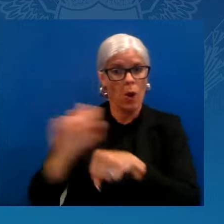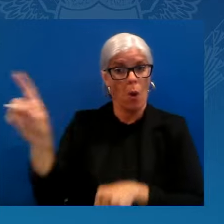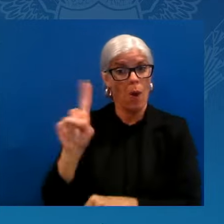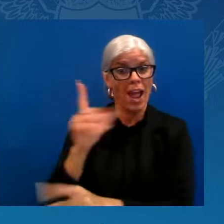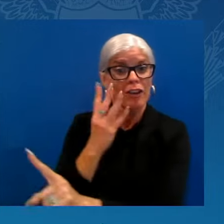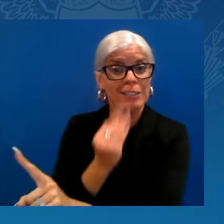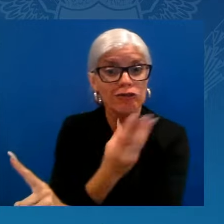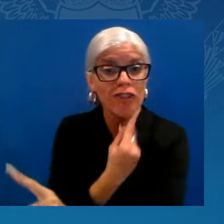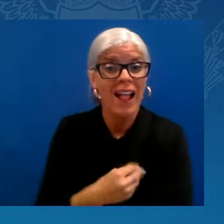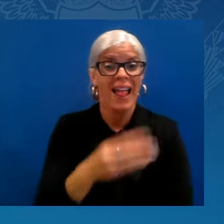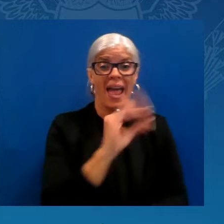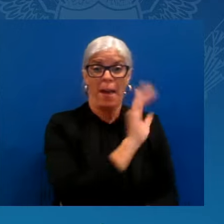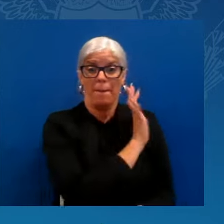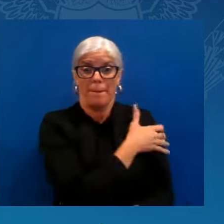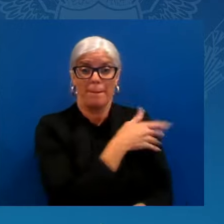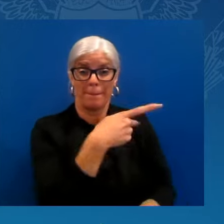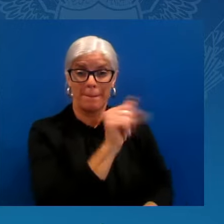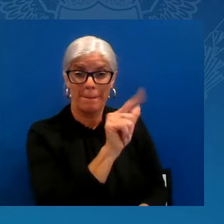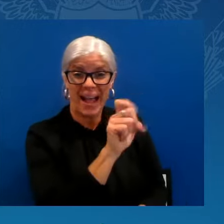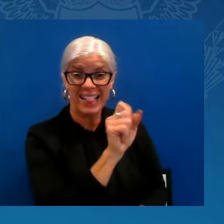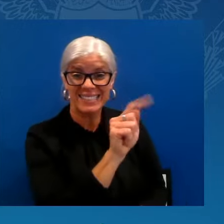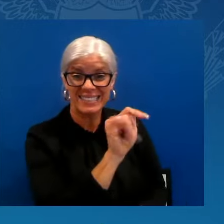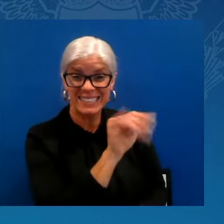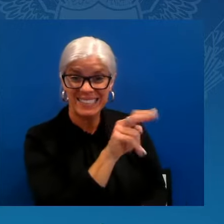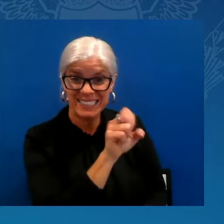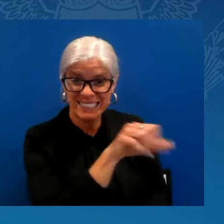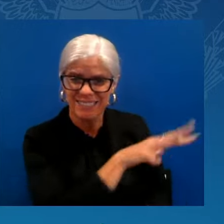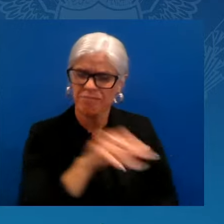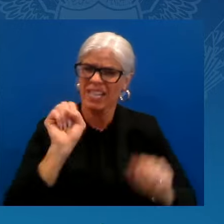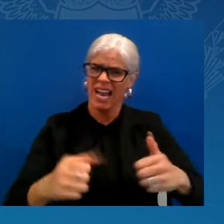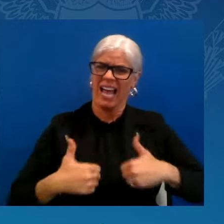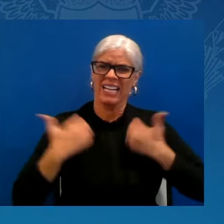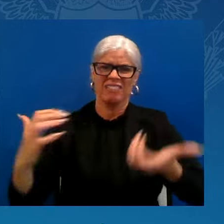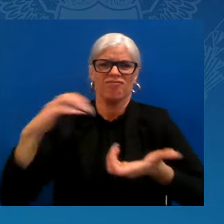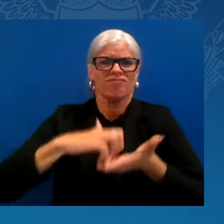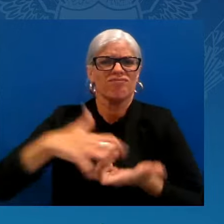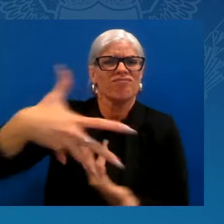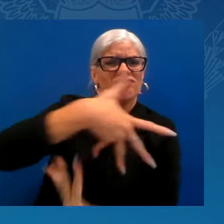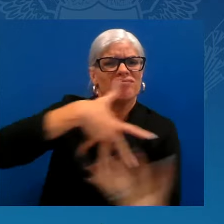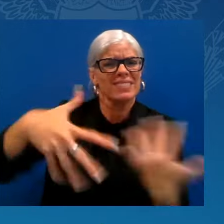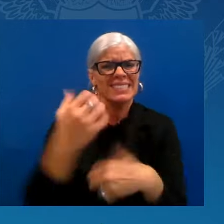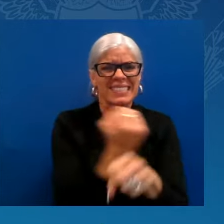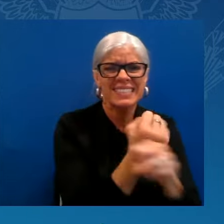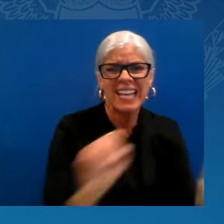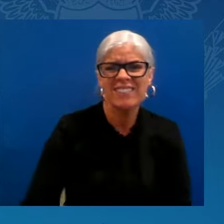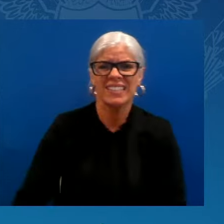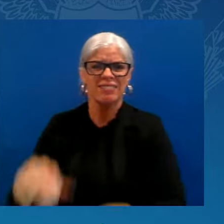prosperity and democracy. And we believe that the best way to achieve this goal